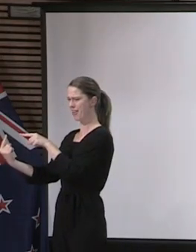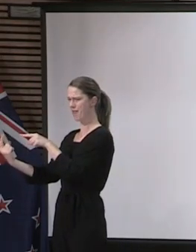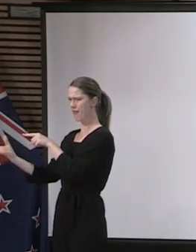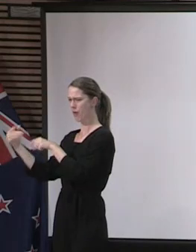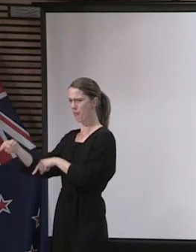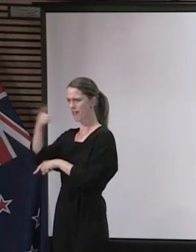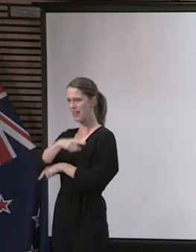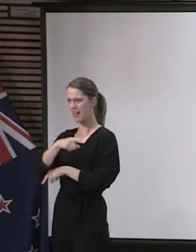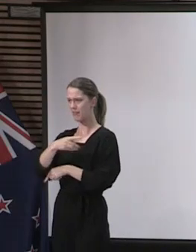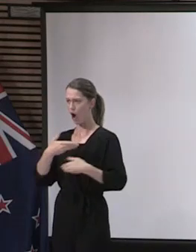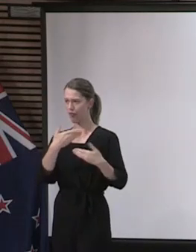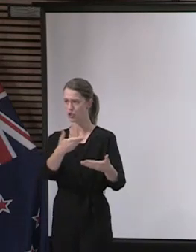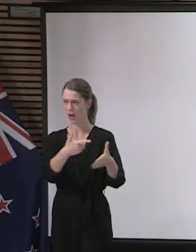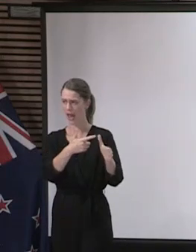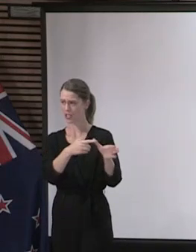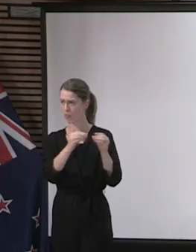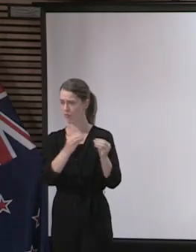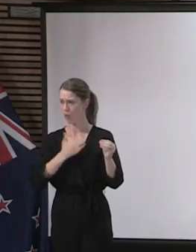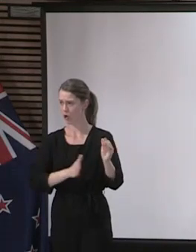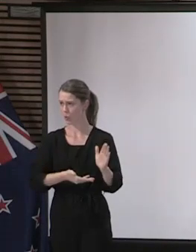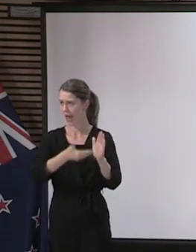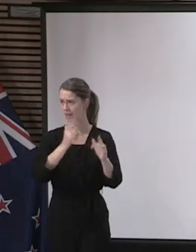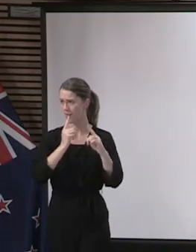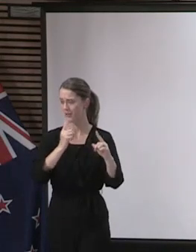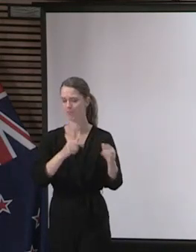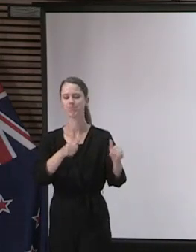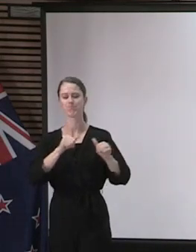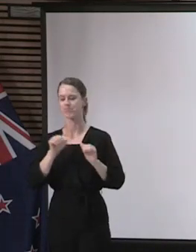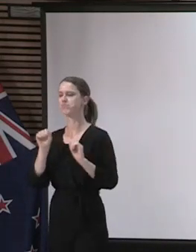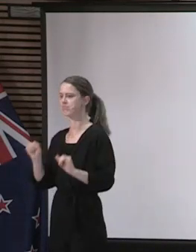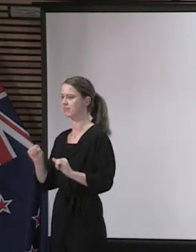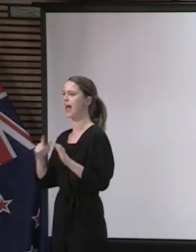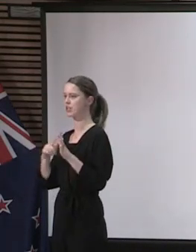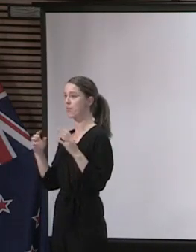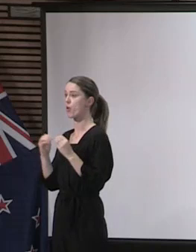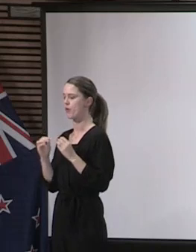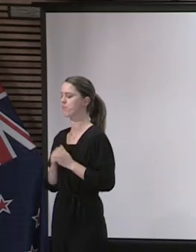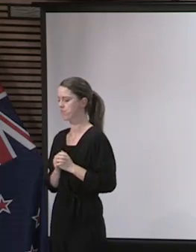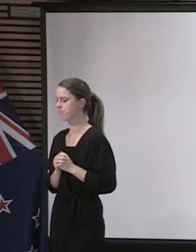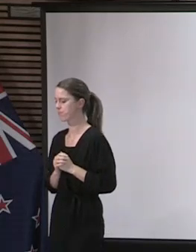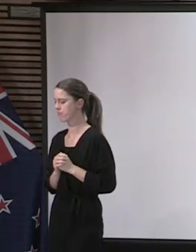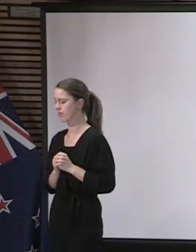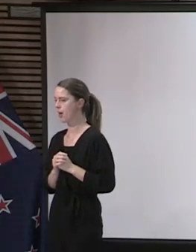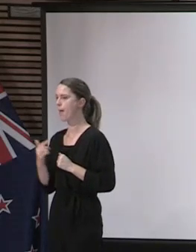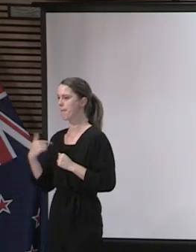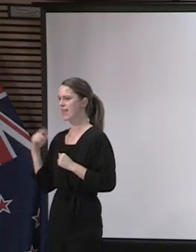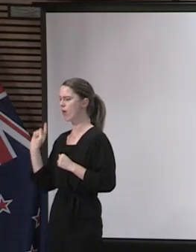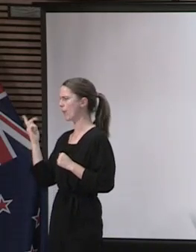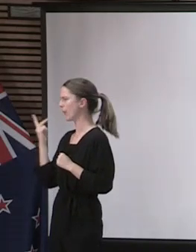the approach we take. A case might emerge in one part of the country, but it might have come from somewhere else. Anything you want to add on that?